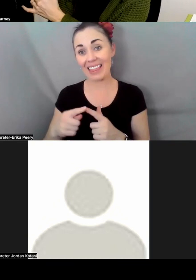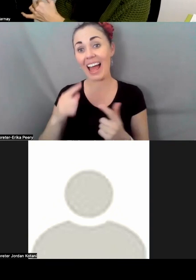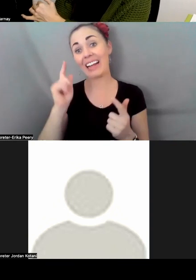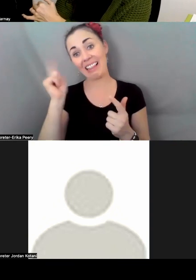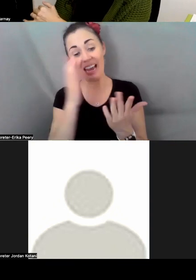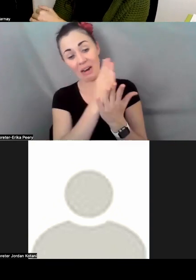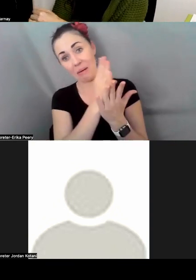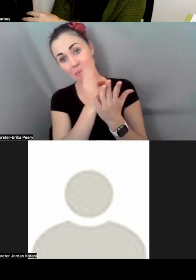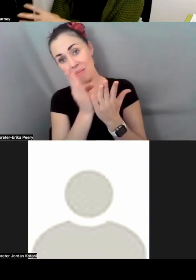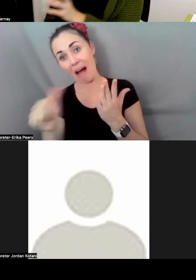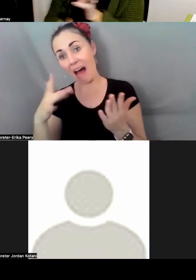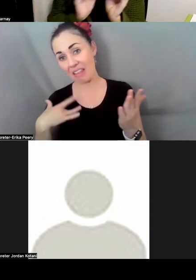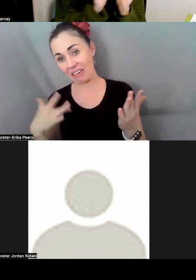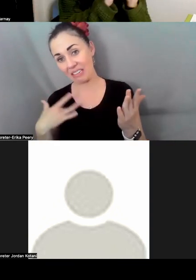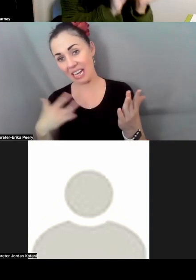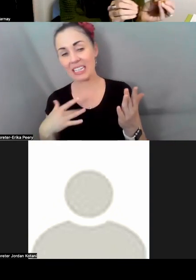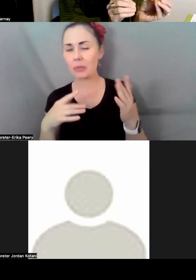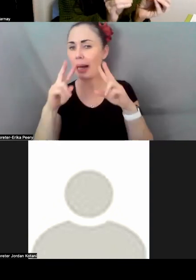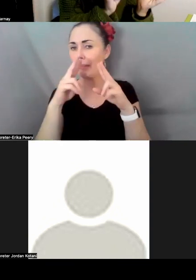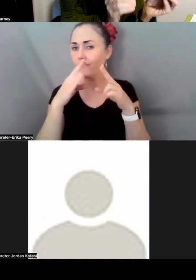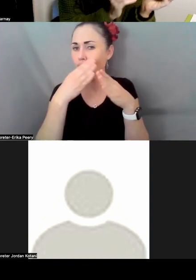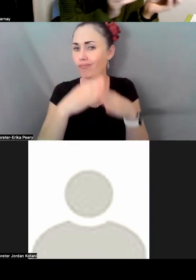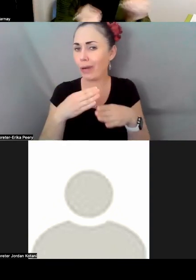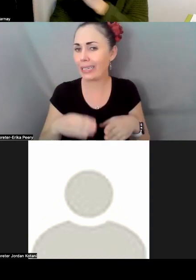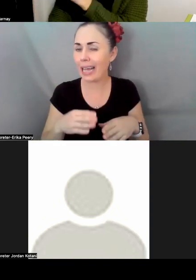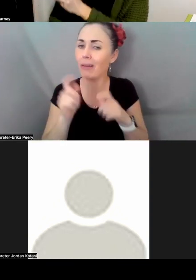the rest of the year, we can break this down individually into activities for each sense.